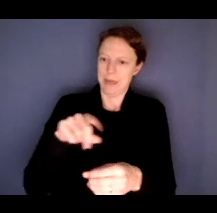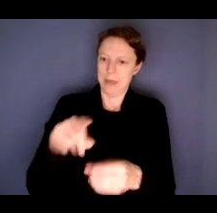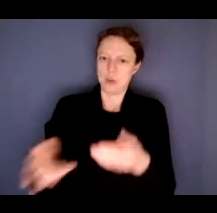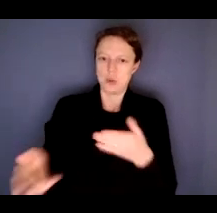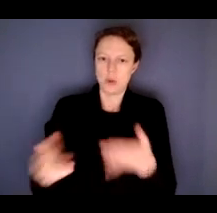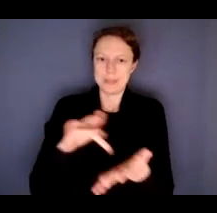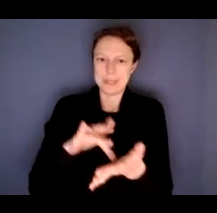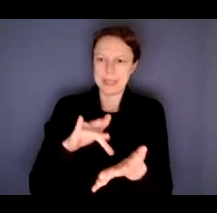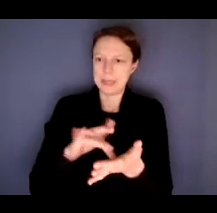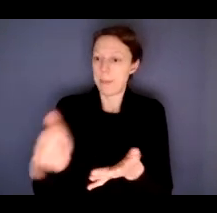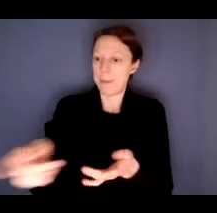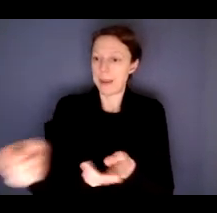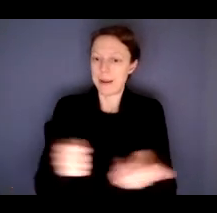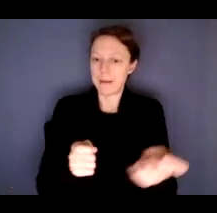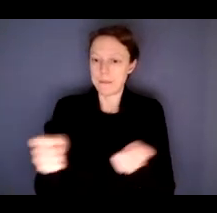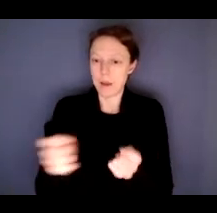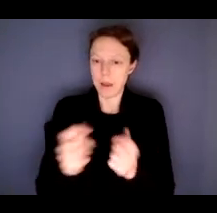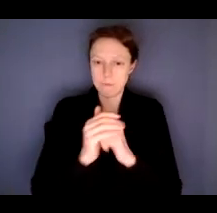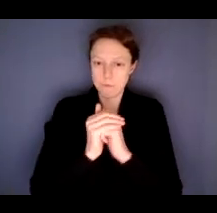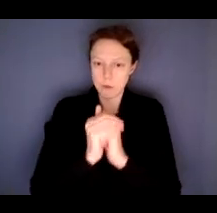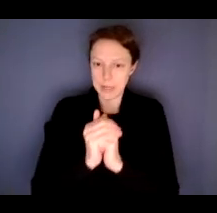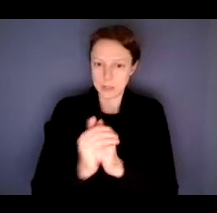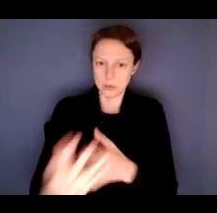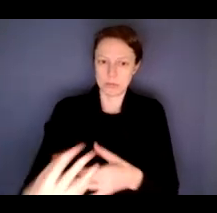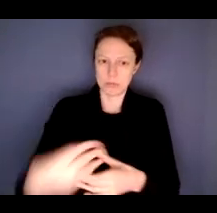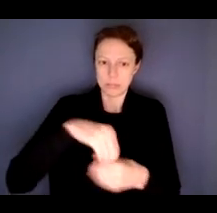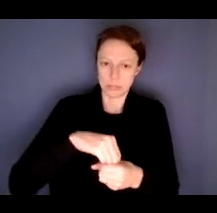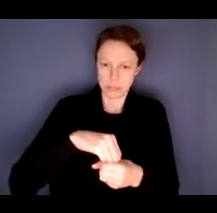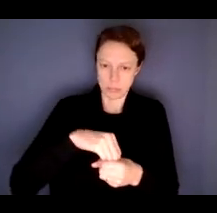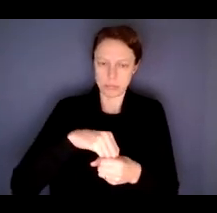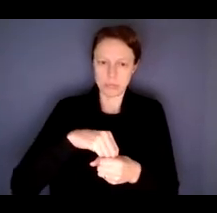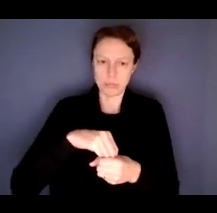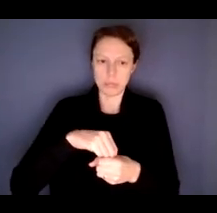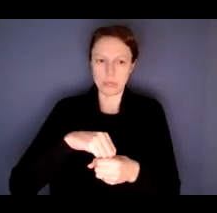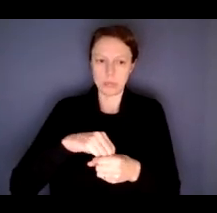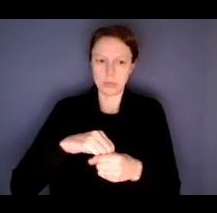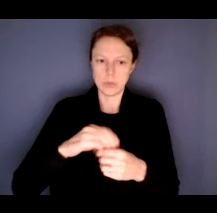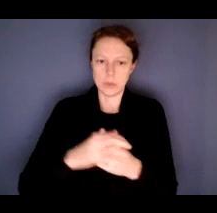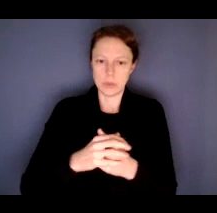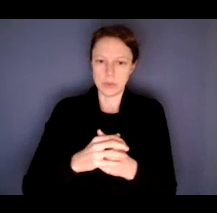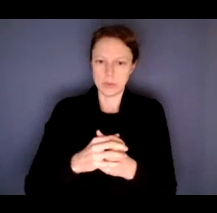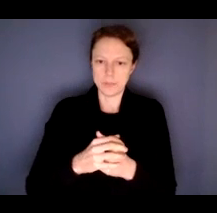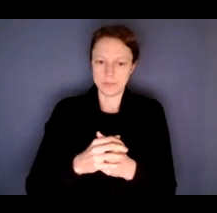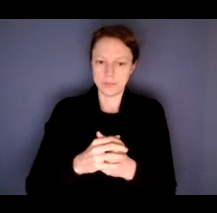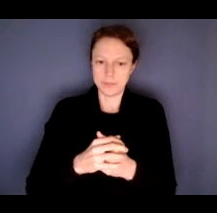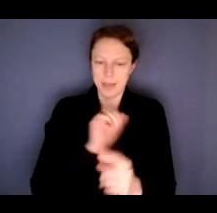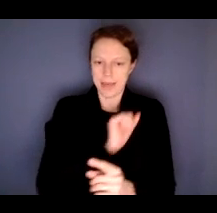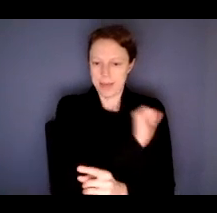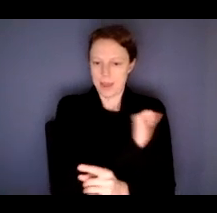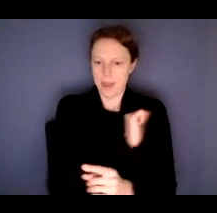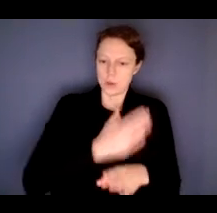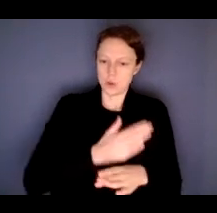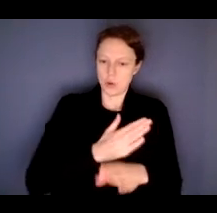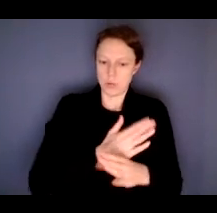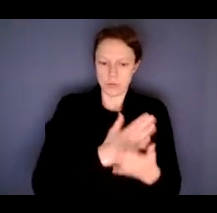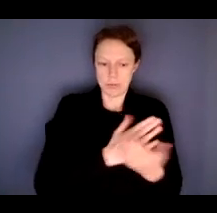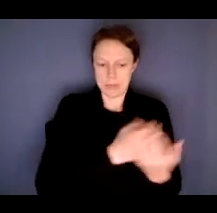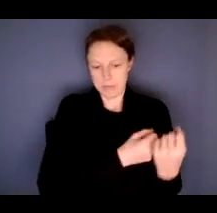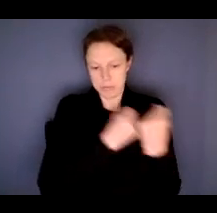that panel and their job is to really bring that practice experience and that practice knowledge